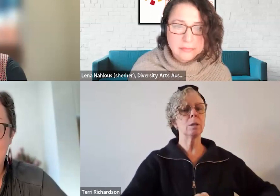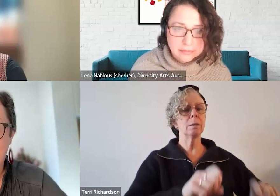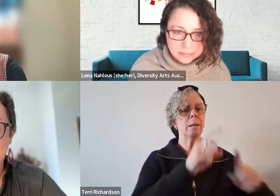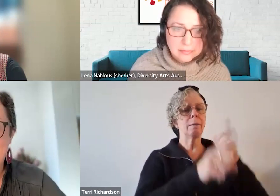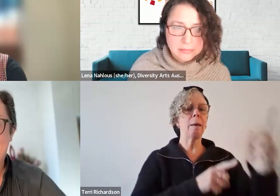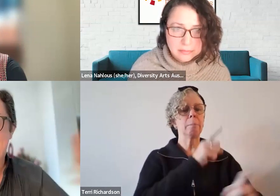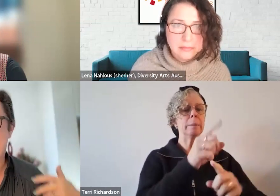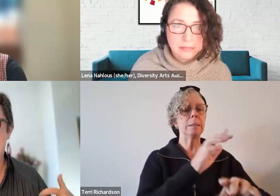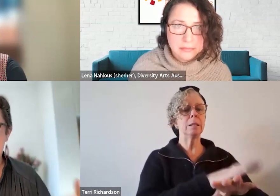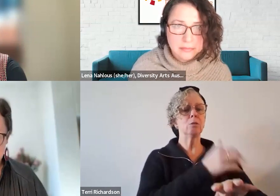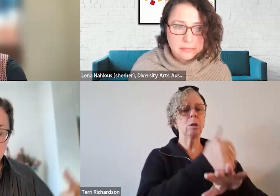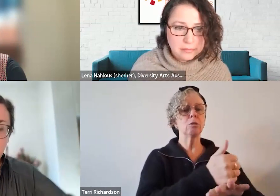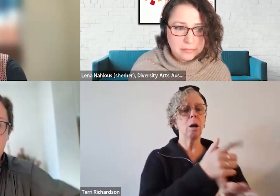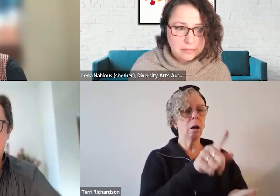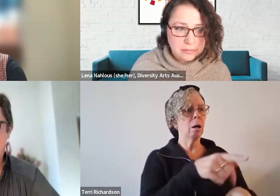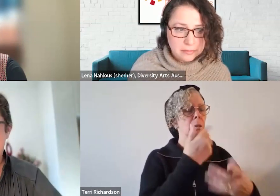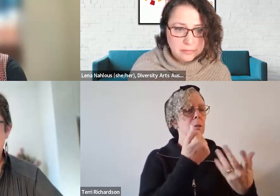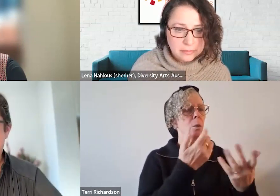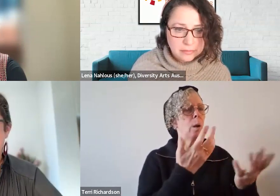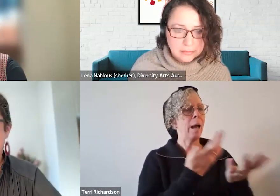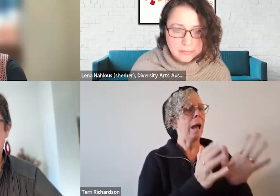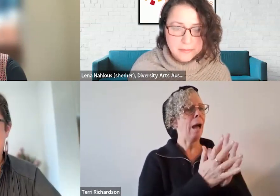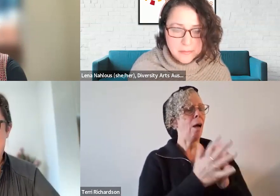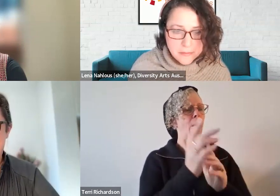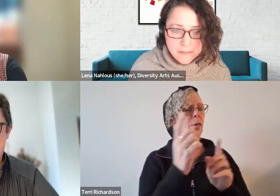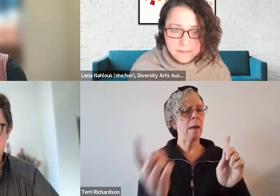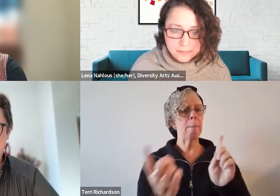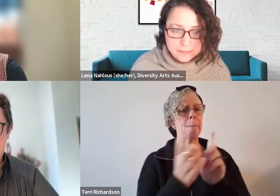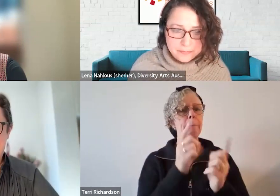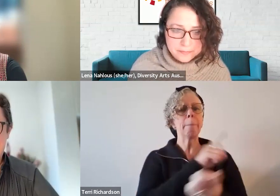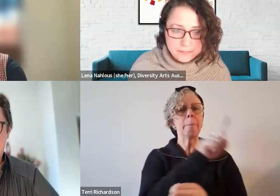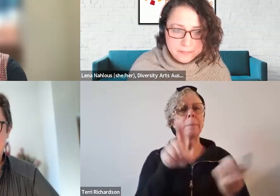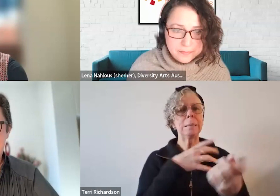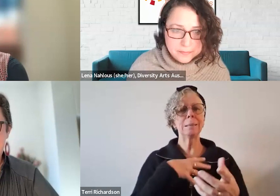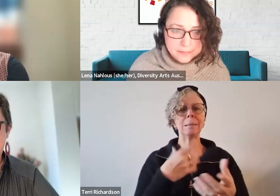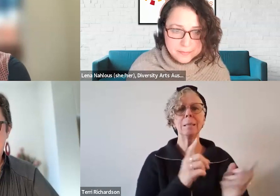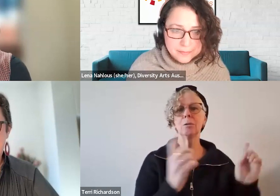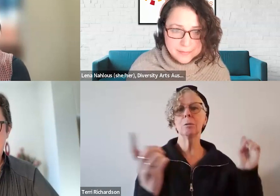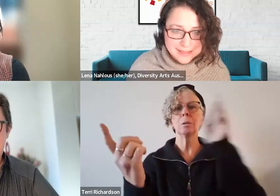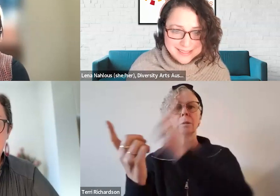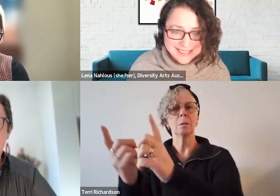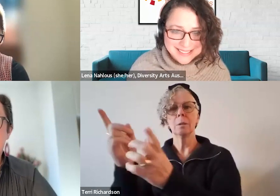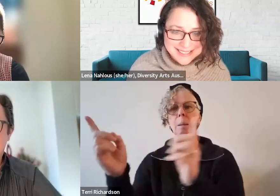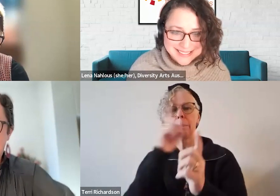and taking their meetings to where the people that they need to be involved in their decision-making are.